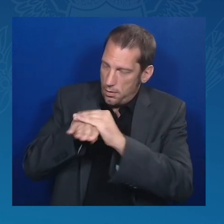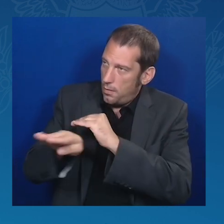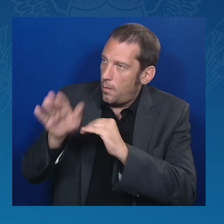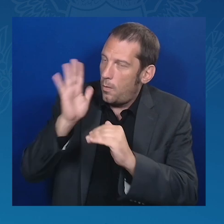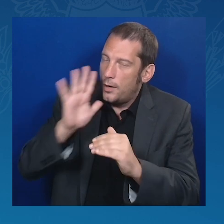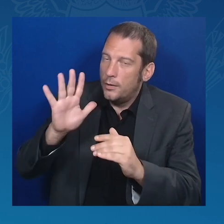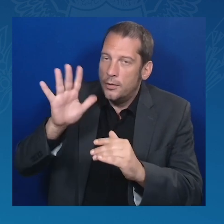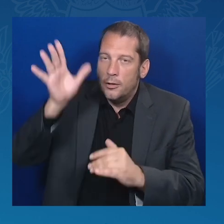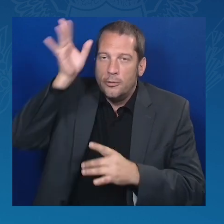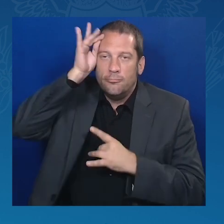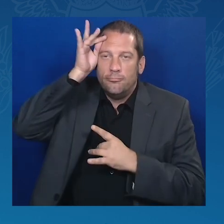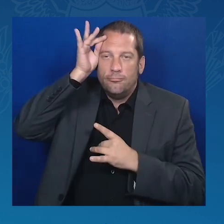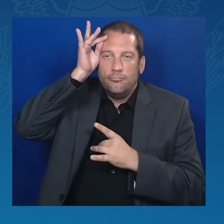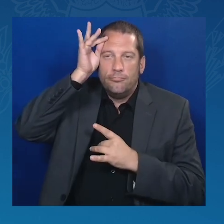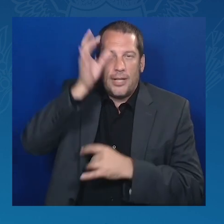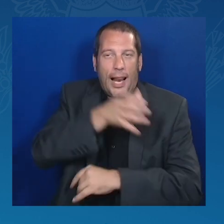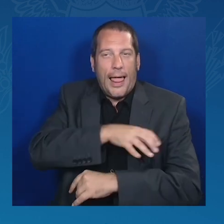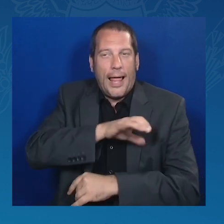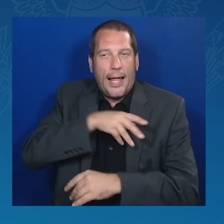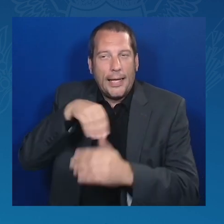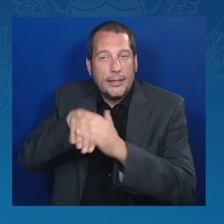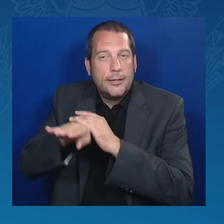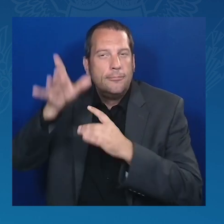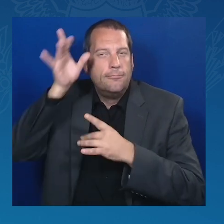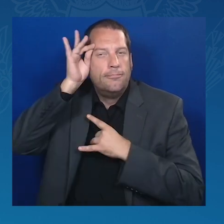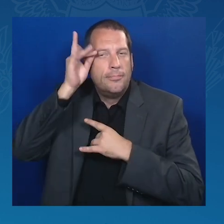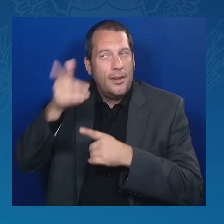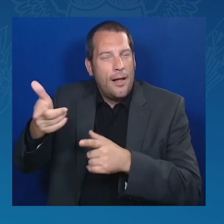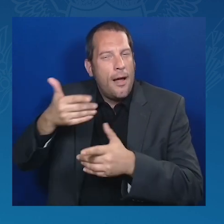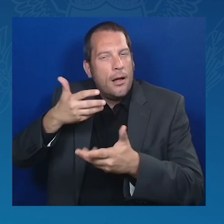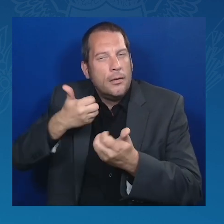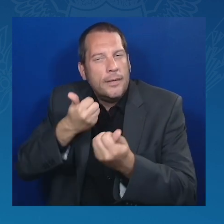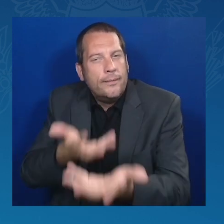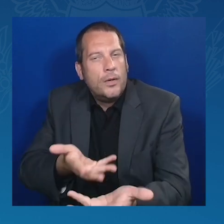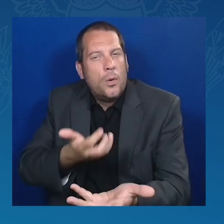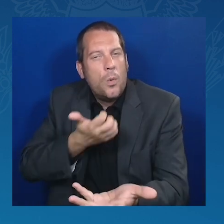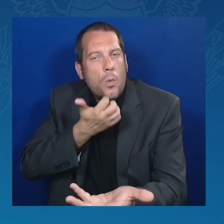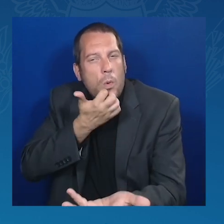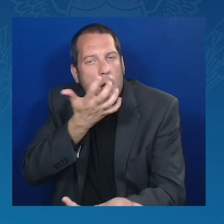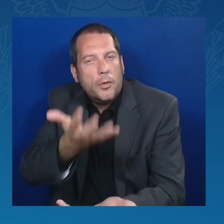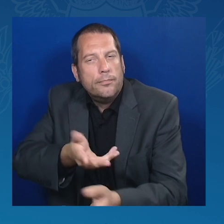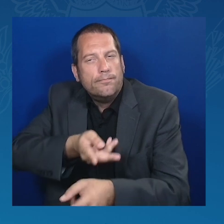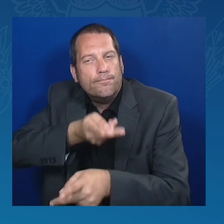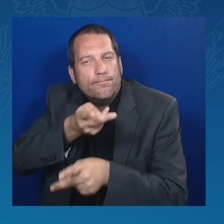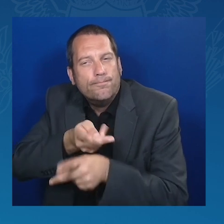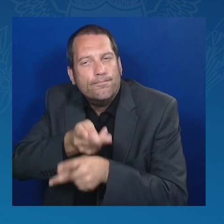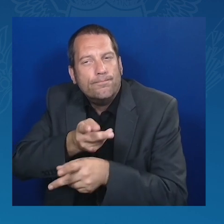I didn't know what I was going to walk into, but I was so surprised and so amazed and so at peace,